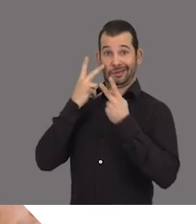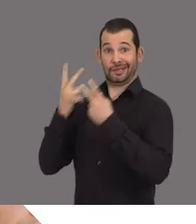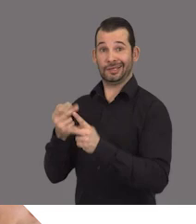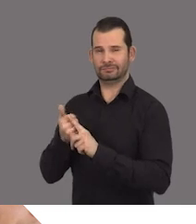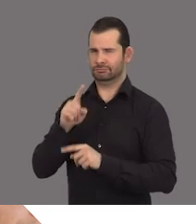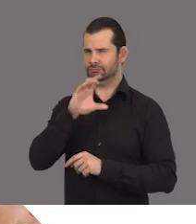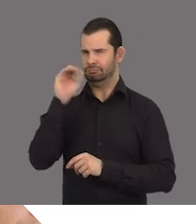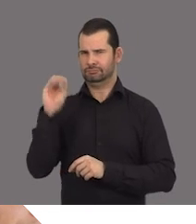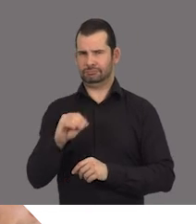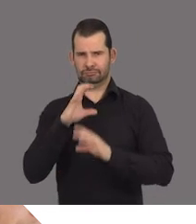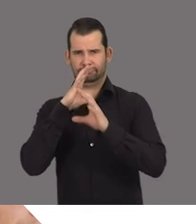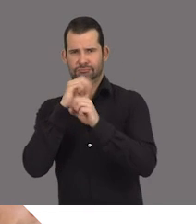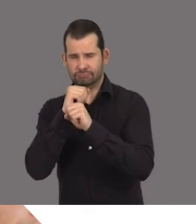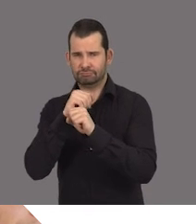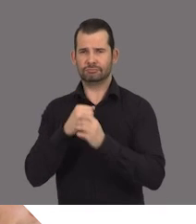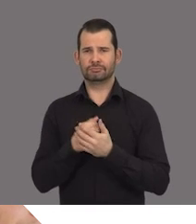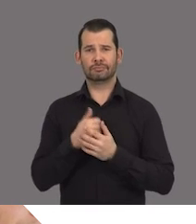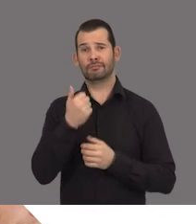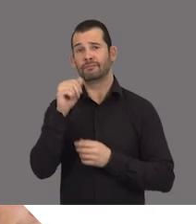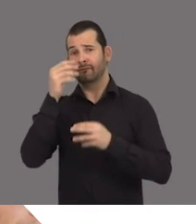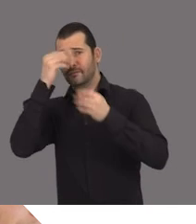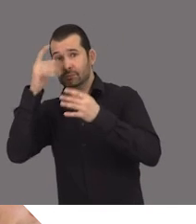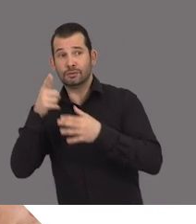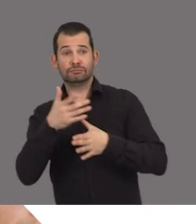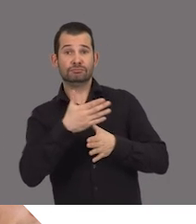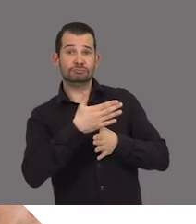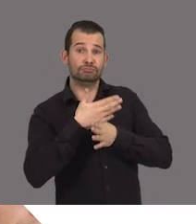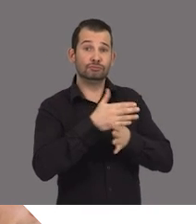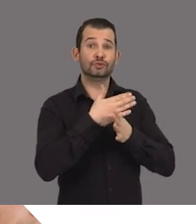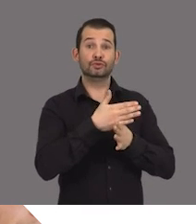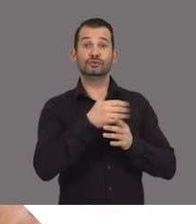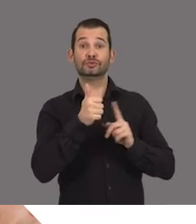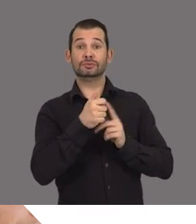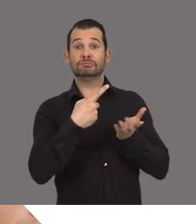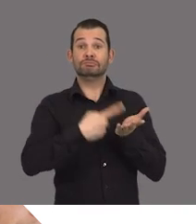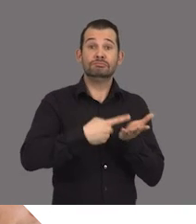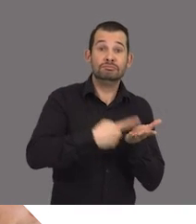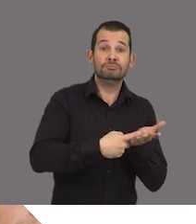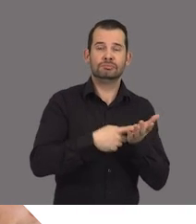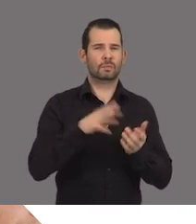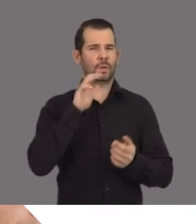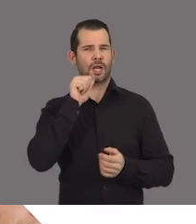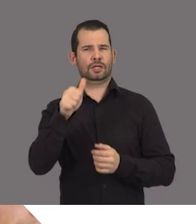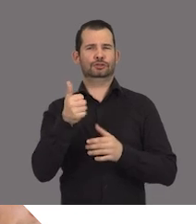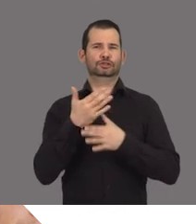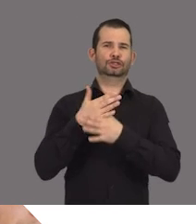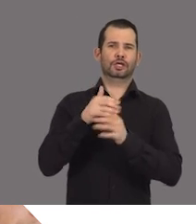The information you choose to discuss will not be shared with other areas of the CRA or anyone else.